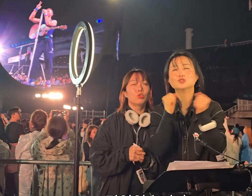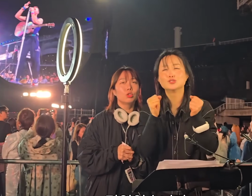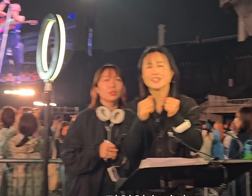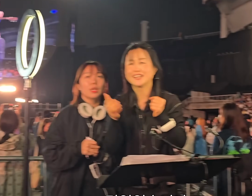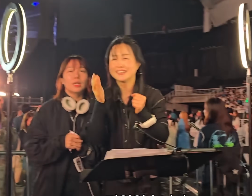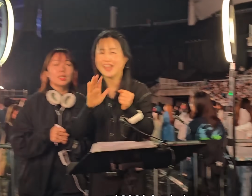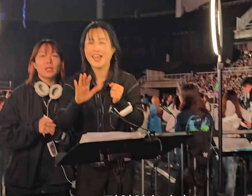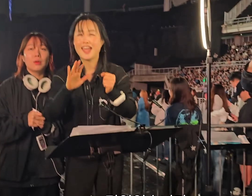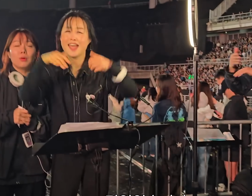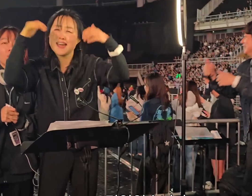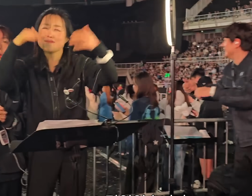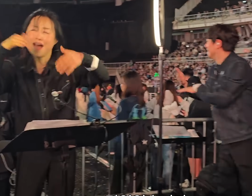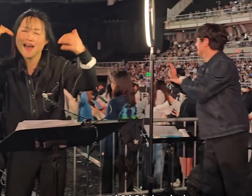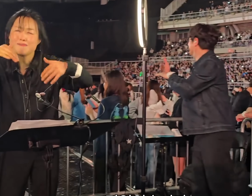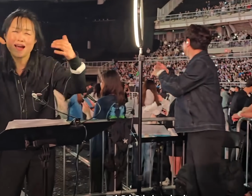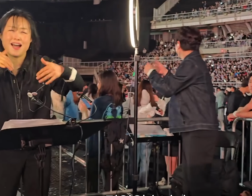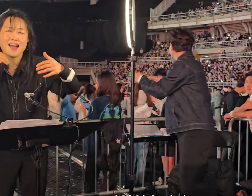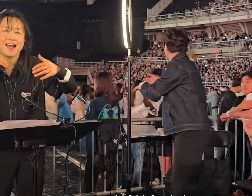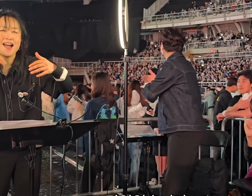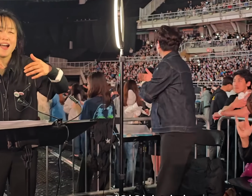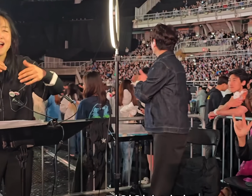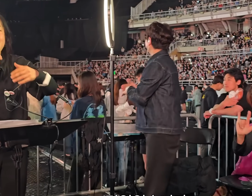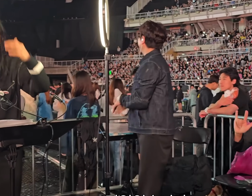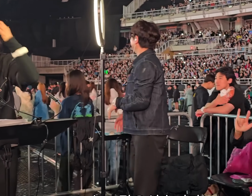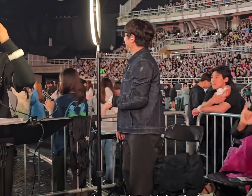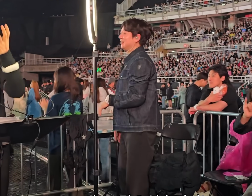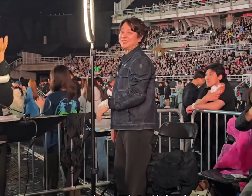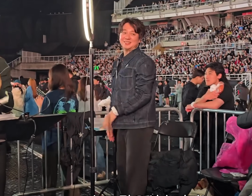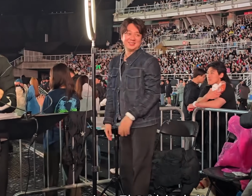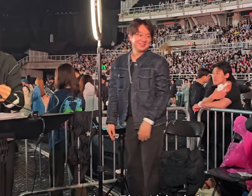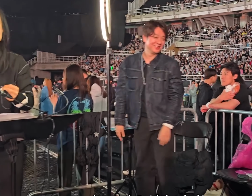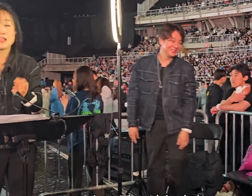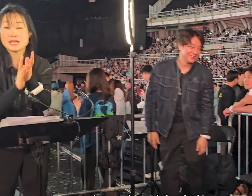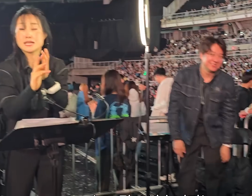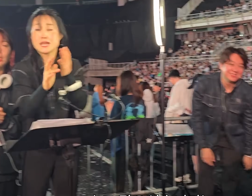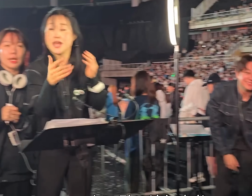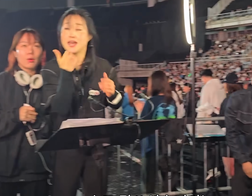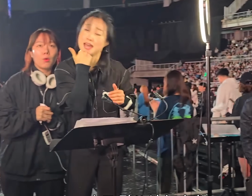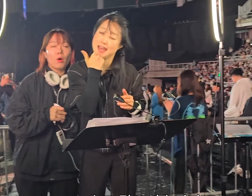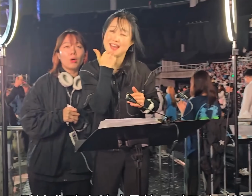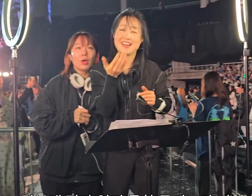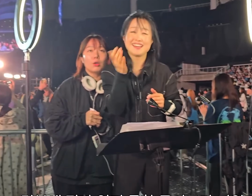So impressive. Huge thanks to the whole team.